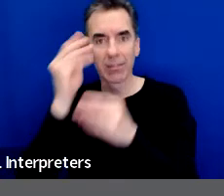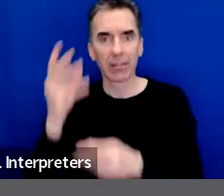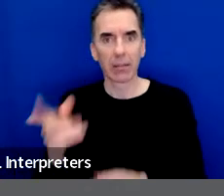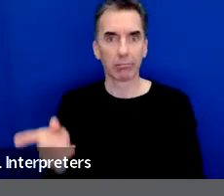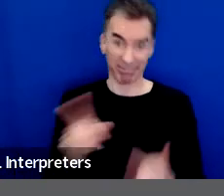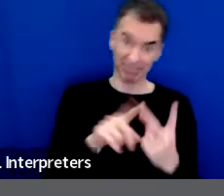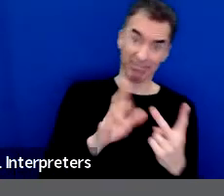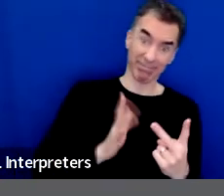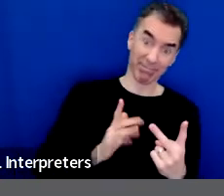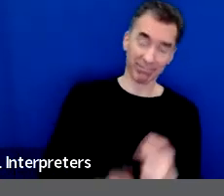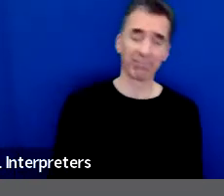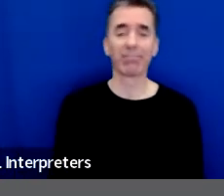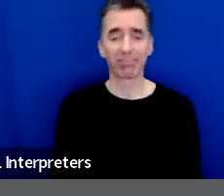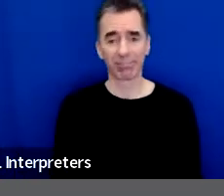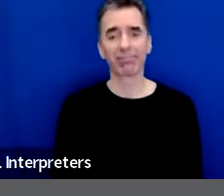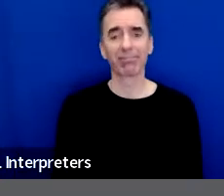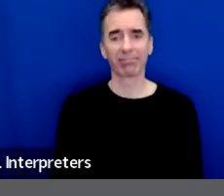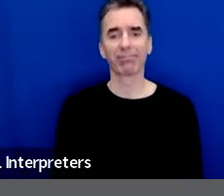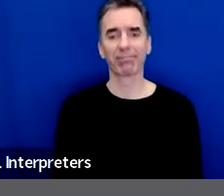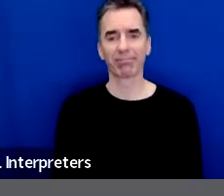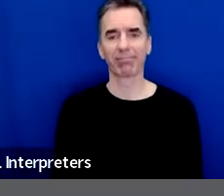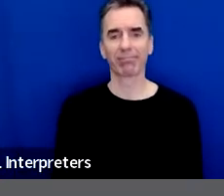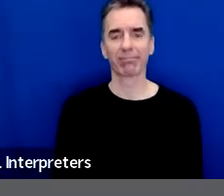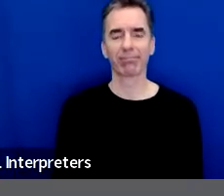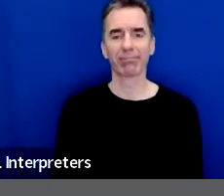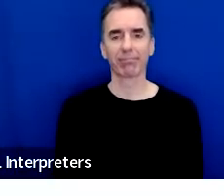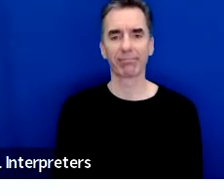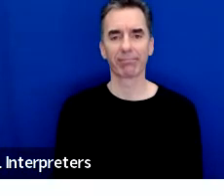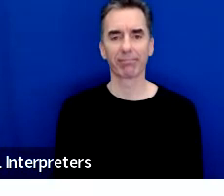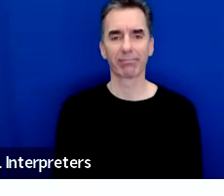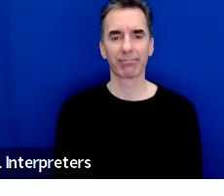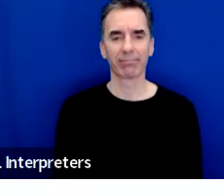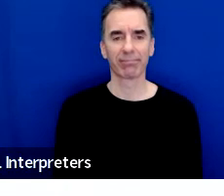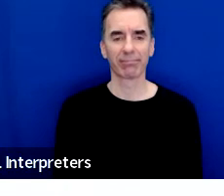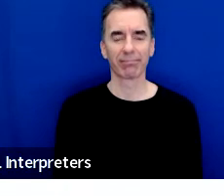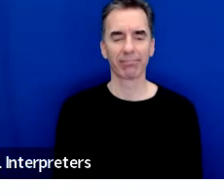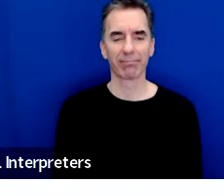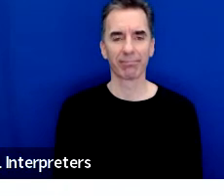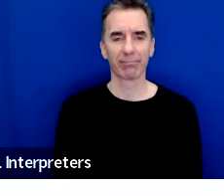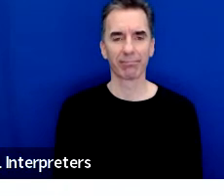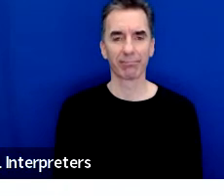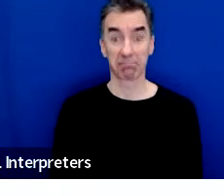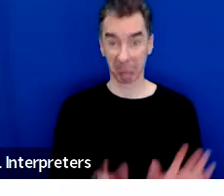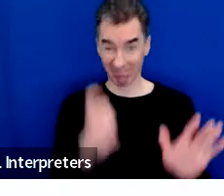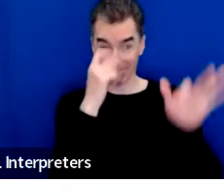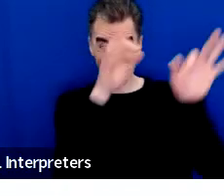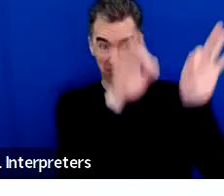If they want to check that that information as well. Okay. Do we have any questions so far?